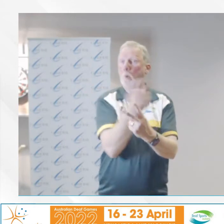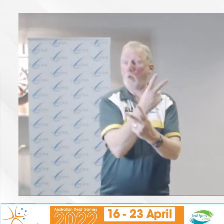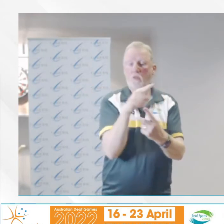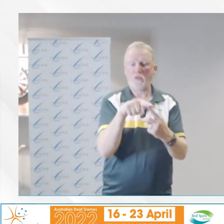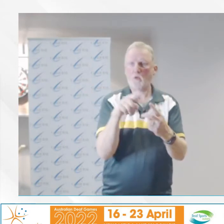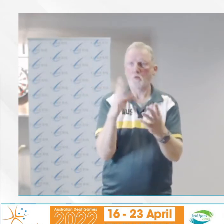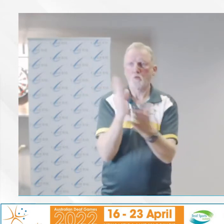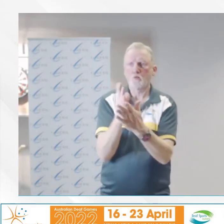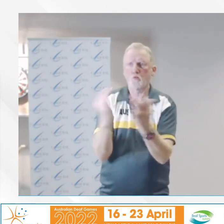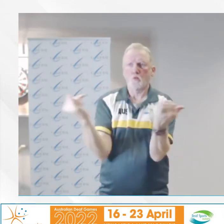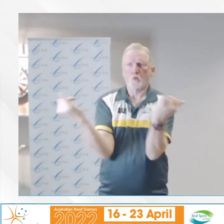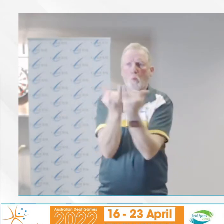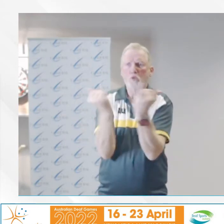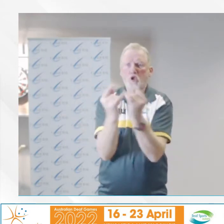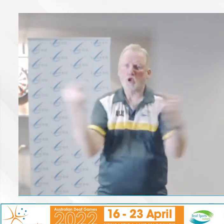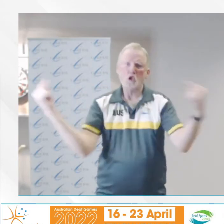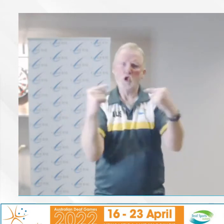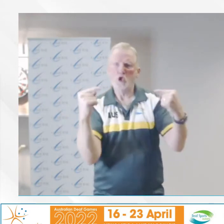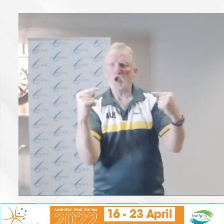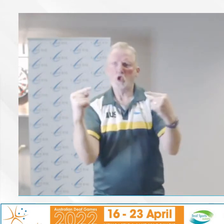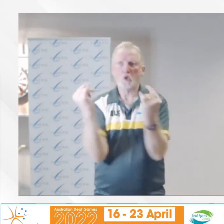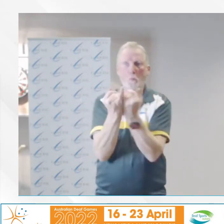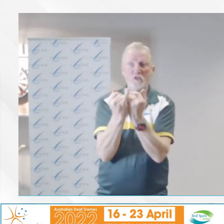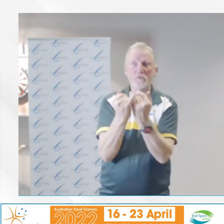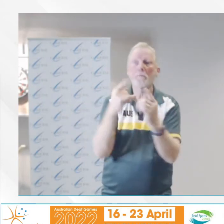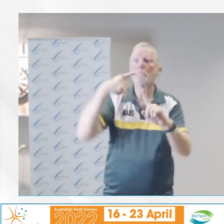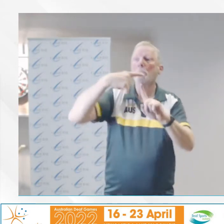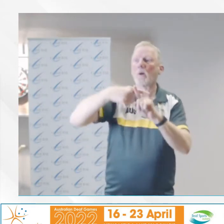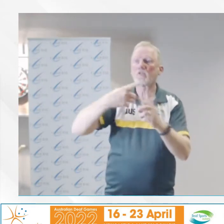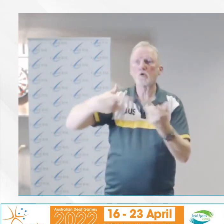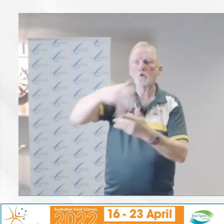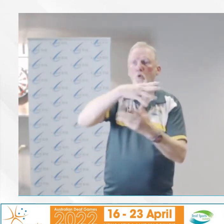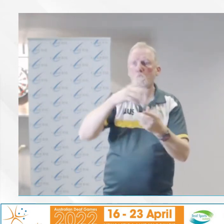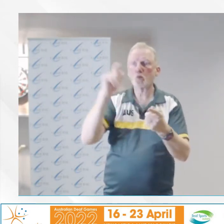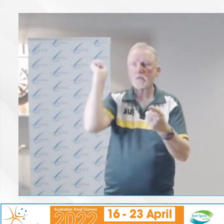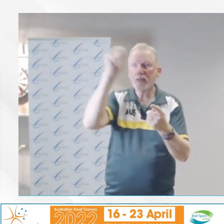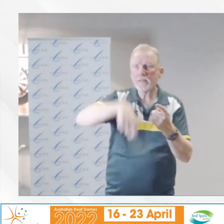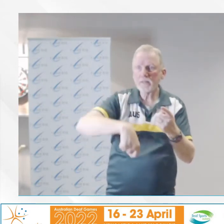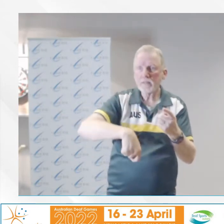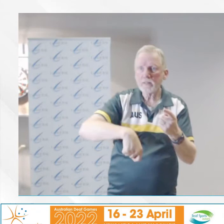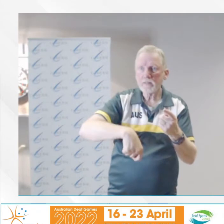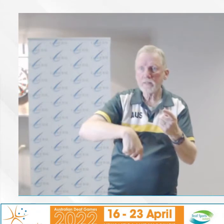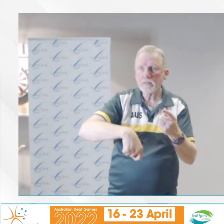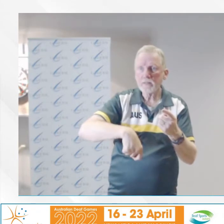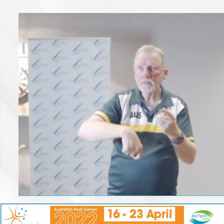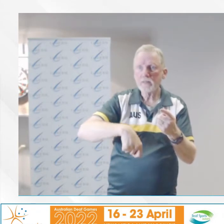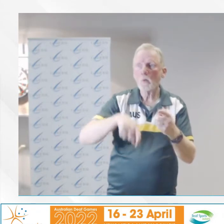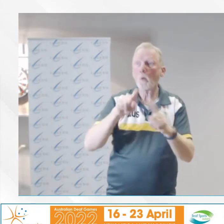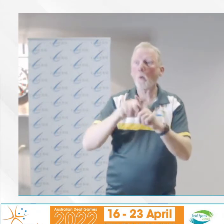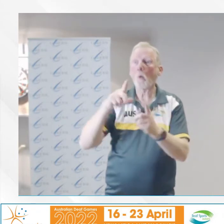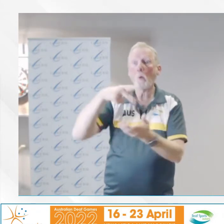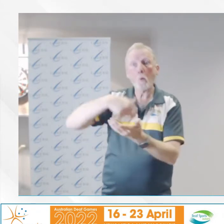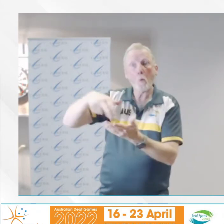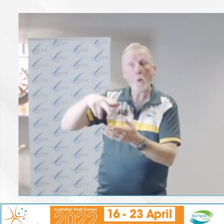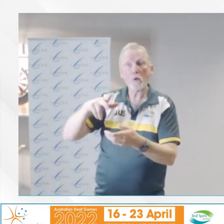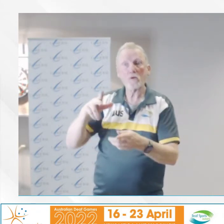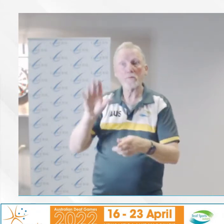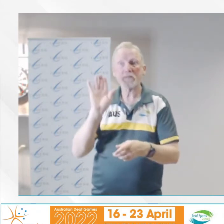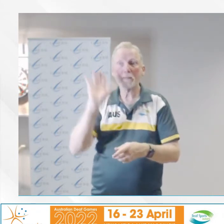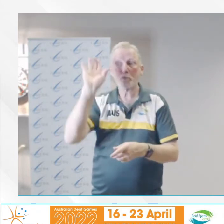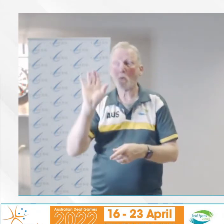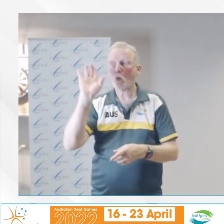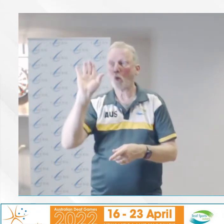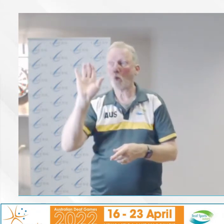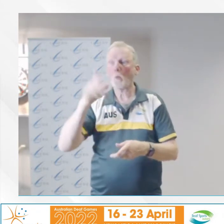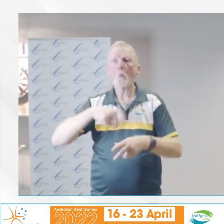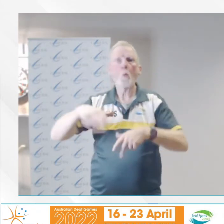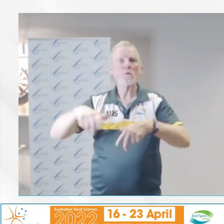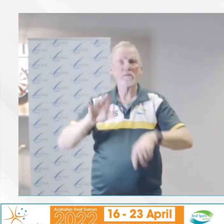and we want the both of those to be a competition but also a social tennis game and a social